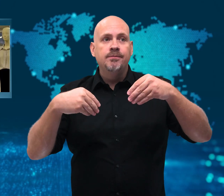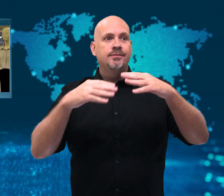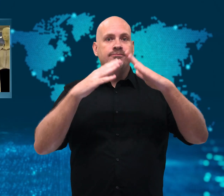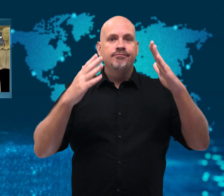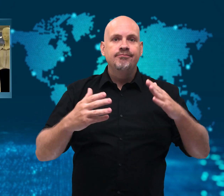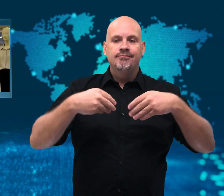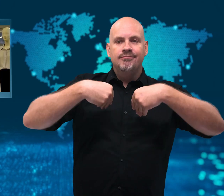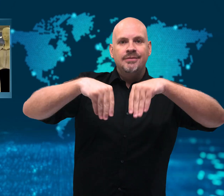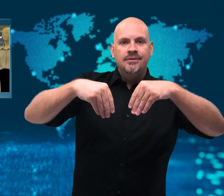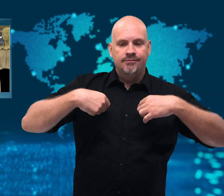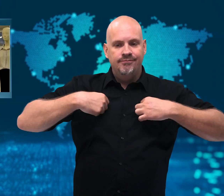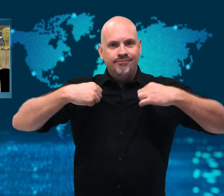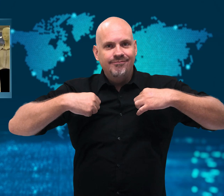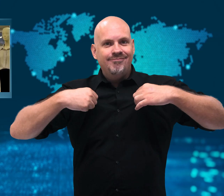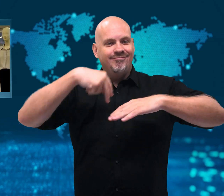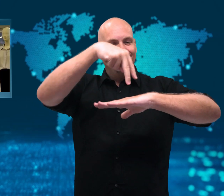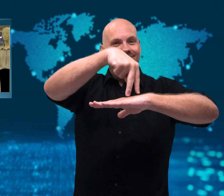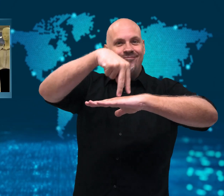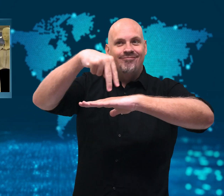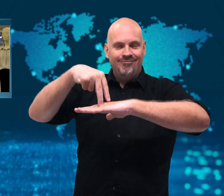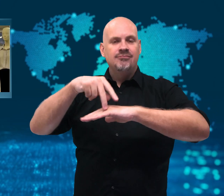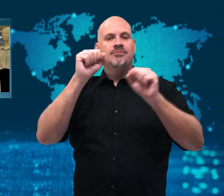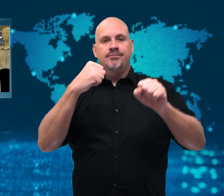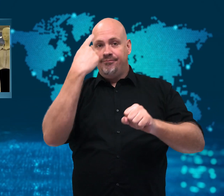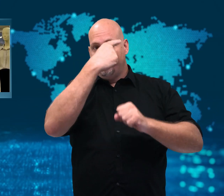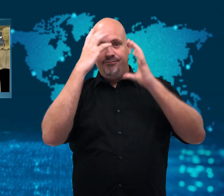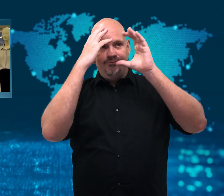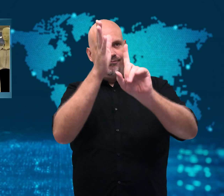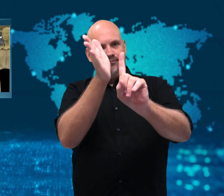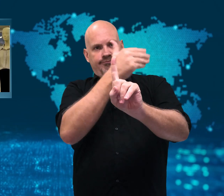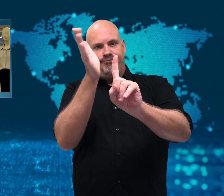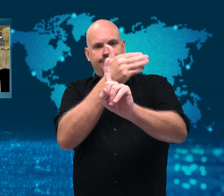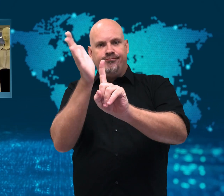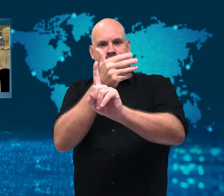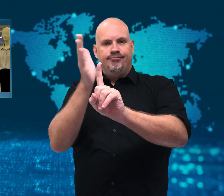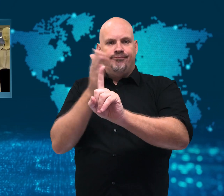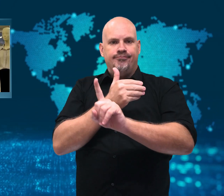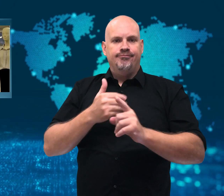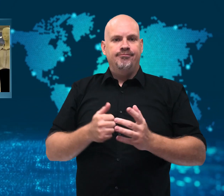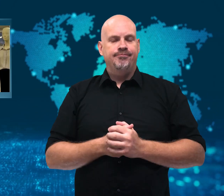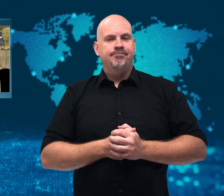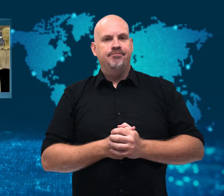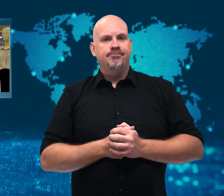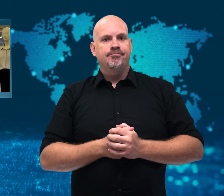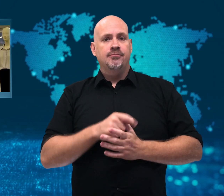The police chief in Kano says that the use of mannequins